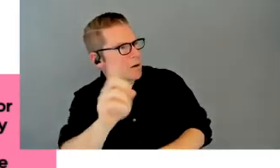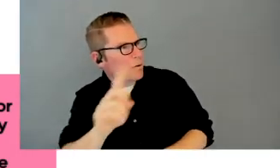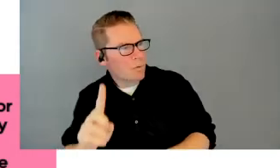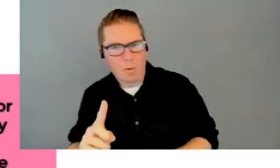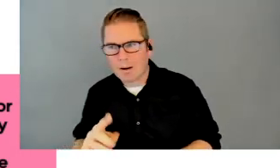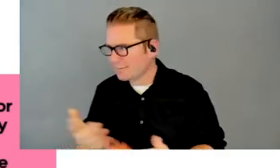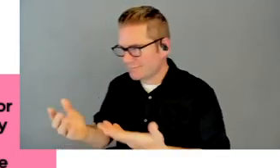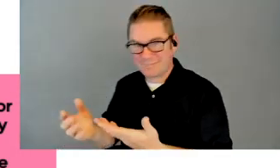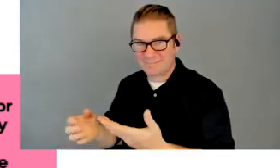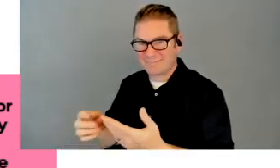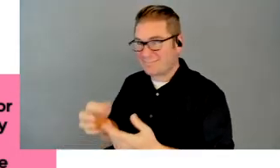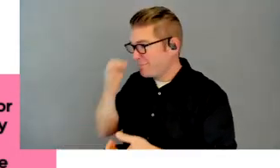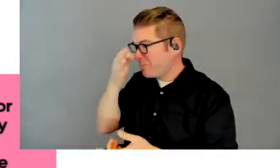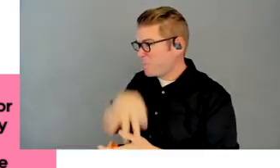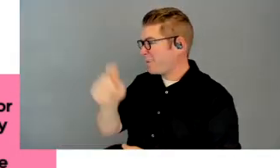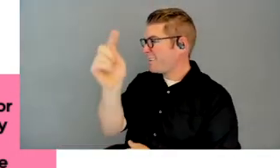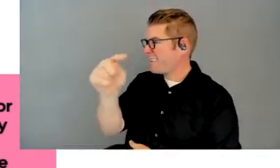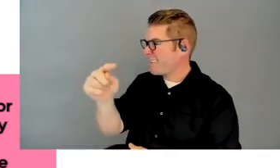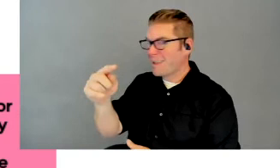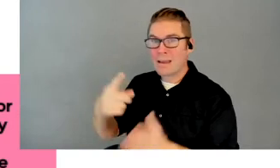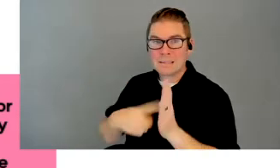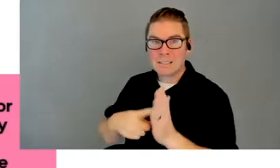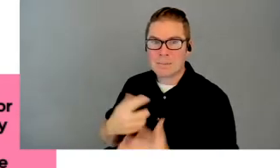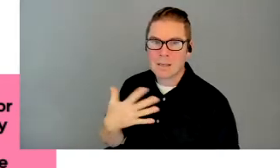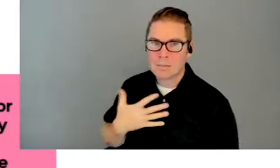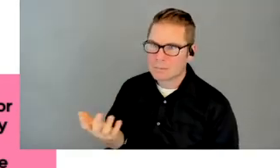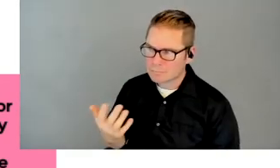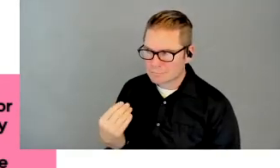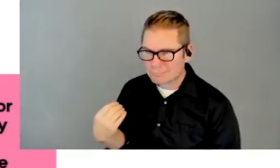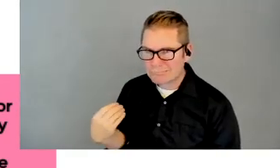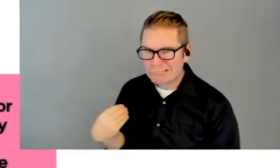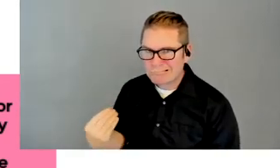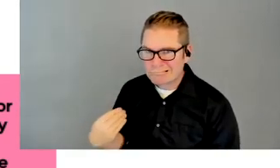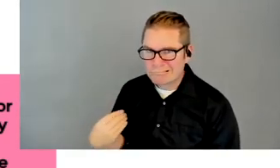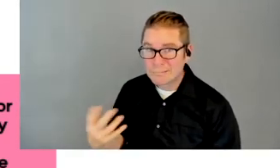I get a little exasperated even until one day I turned around and realized